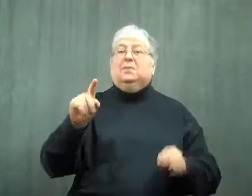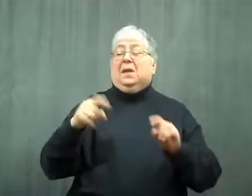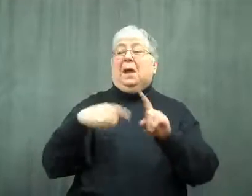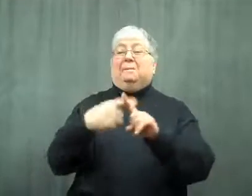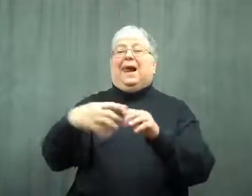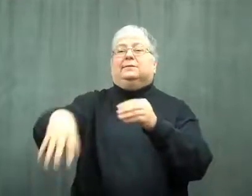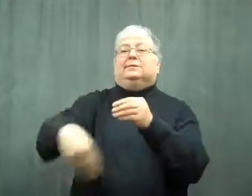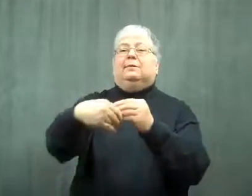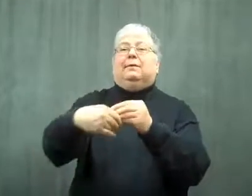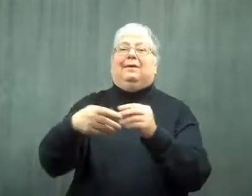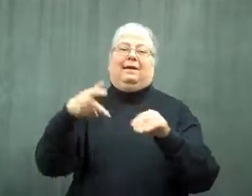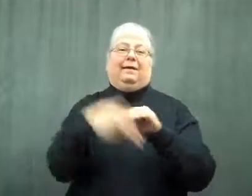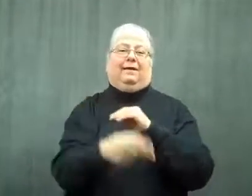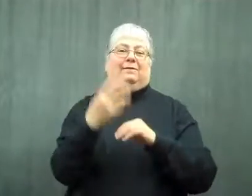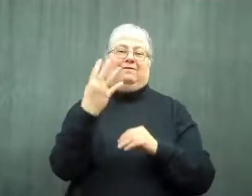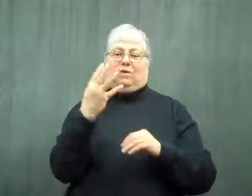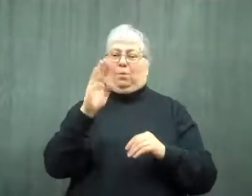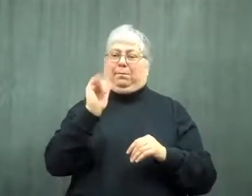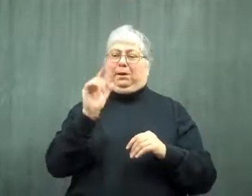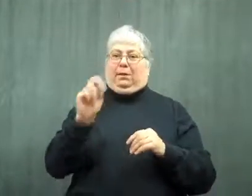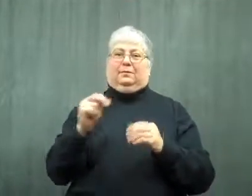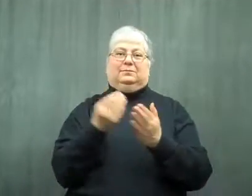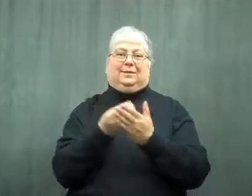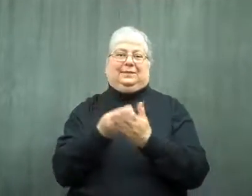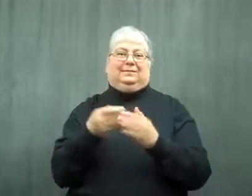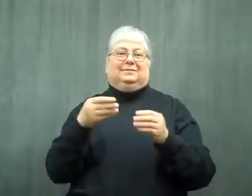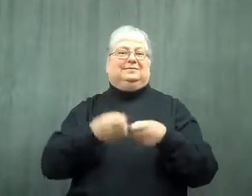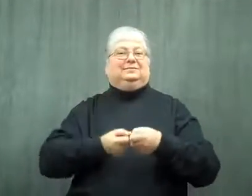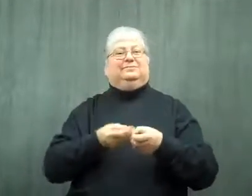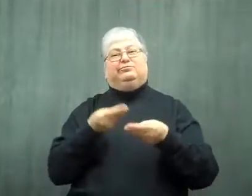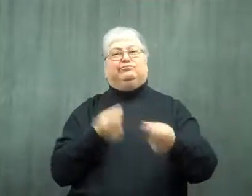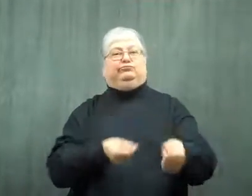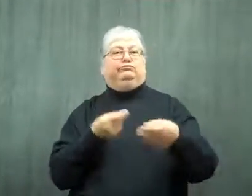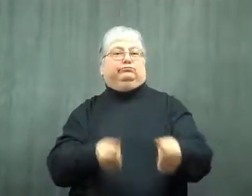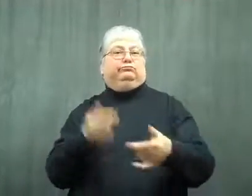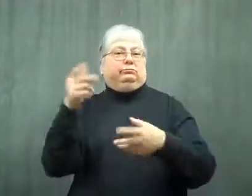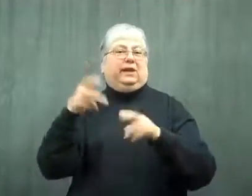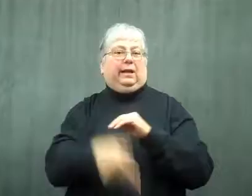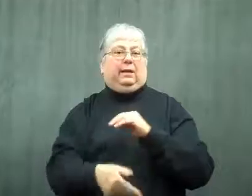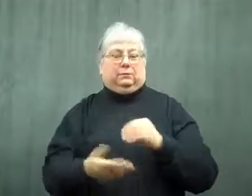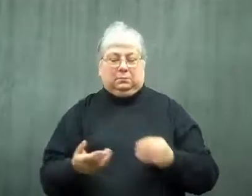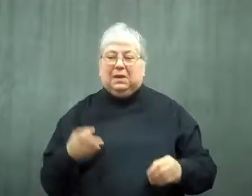It includes $4 billion in spending cuts.